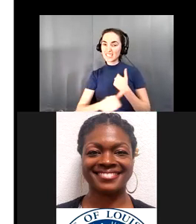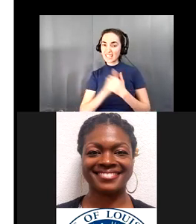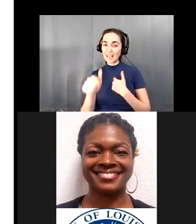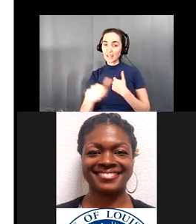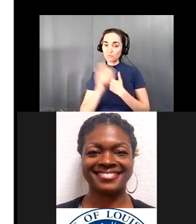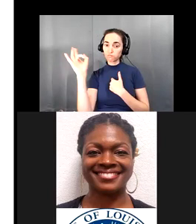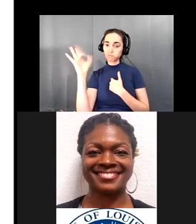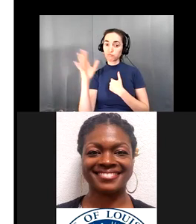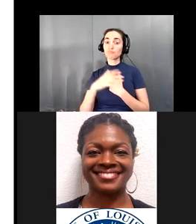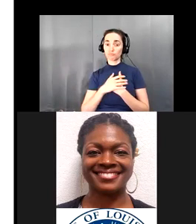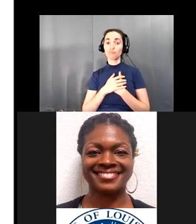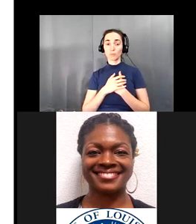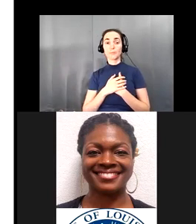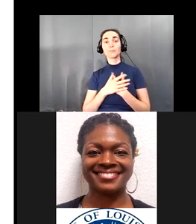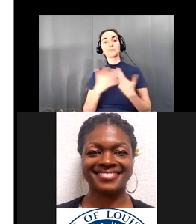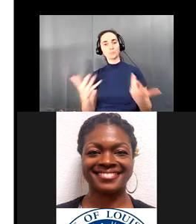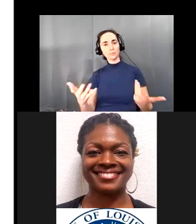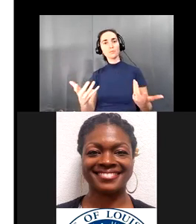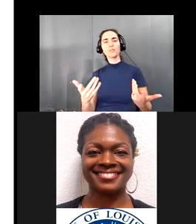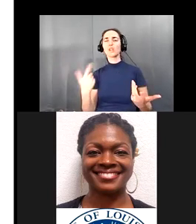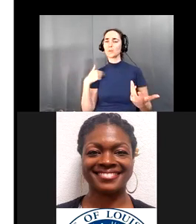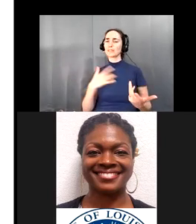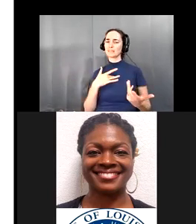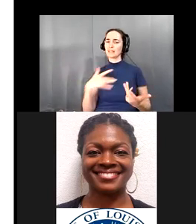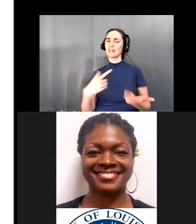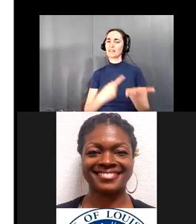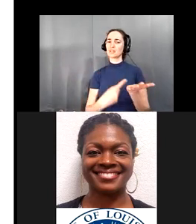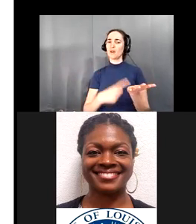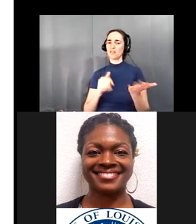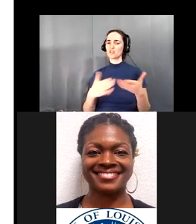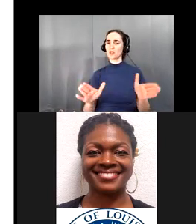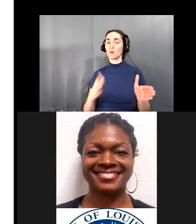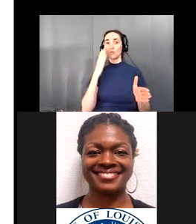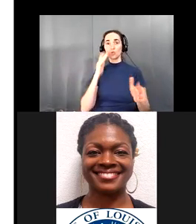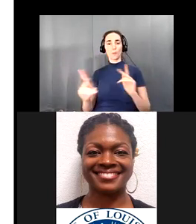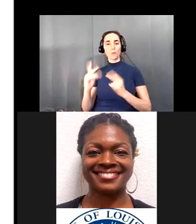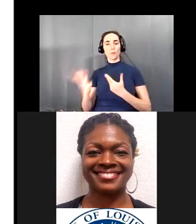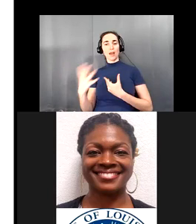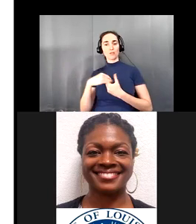16:12:21 So we talk about this in general sense as we know and autism that is very high.